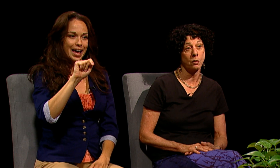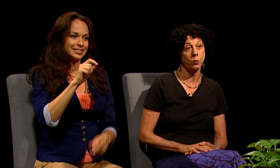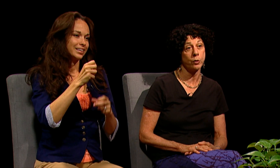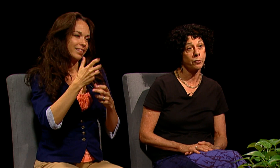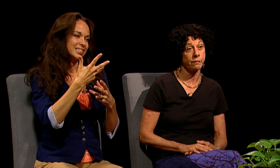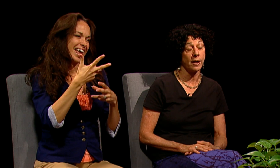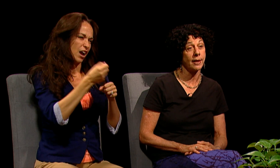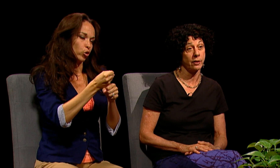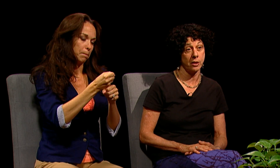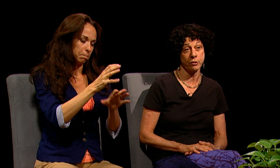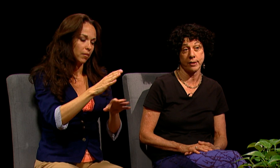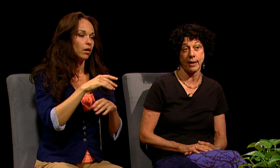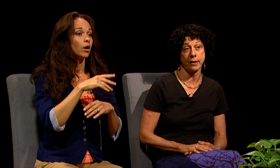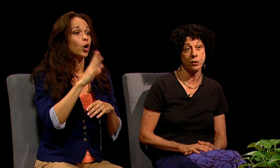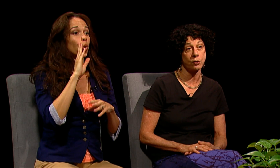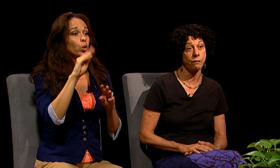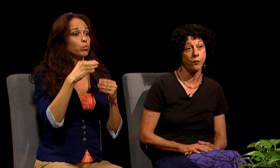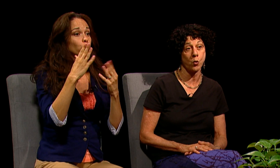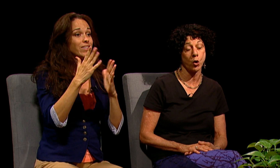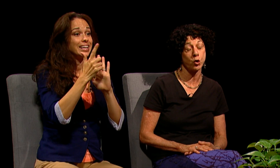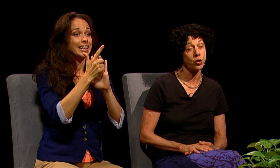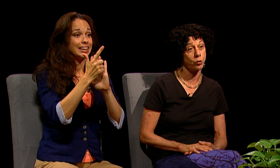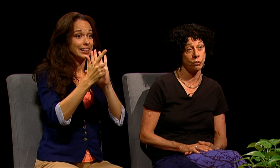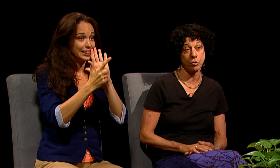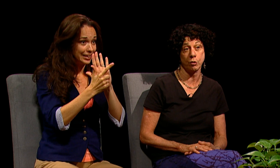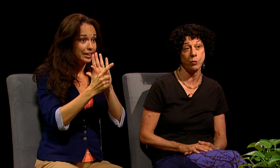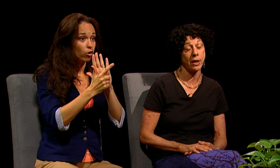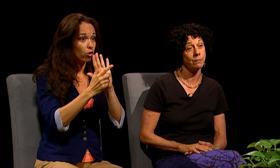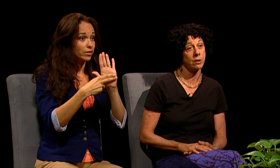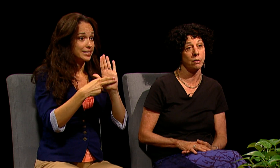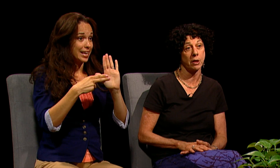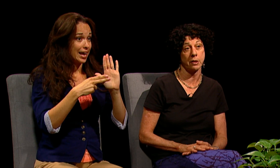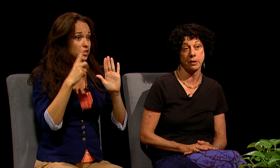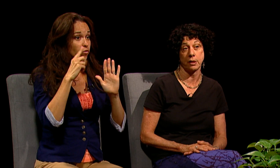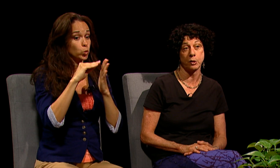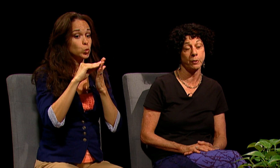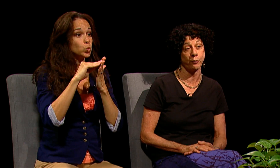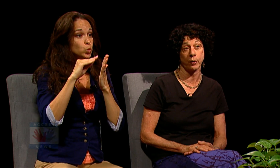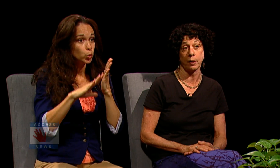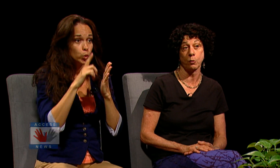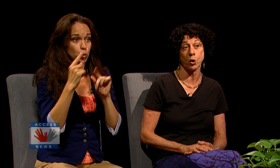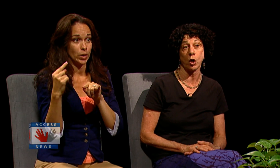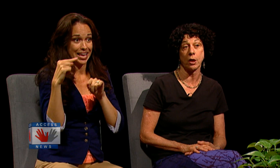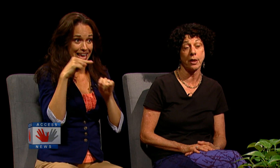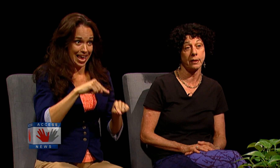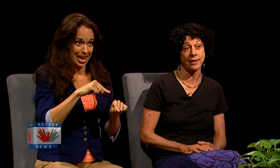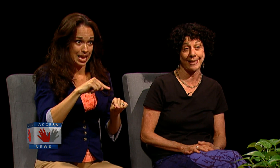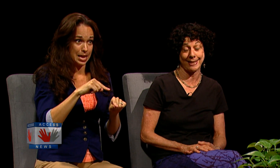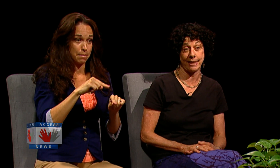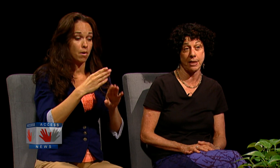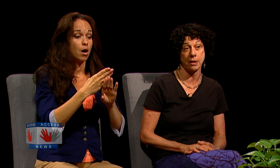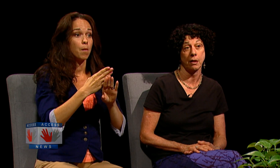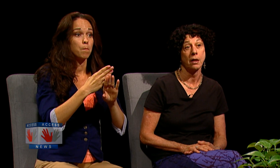WOULD PROVIDE LEGAL STATUS FOR STUDENTS WHO CAME TO THE UNITED STATES BEFORE THEY WERE 16,